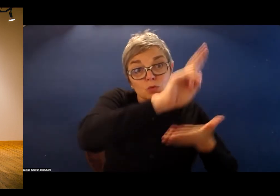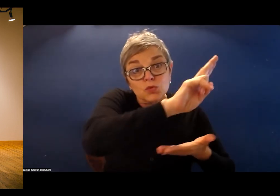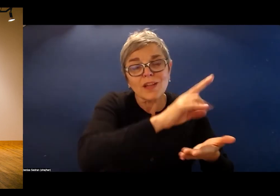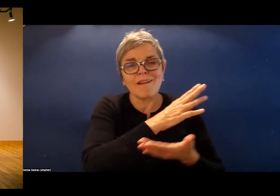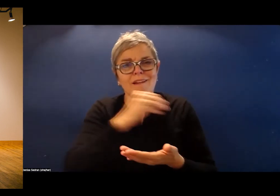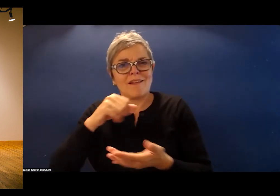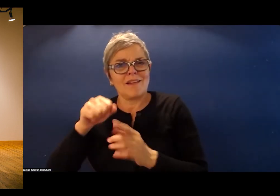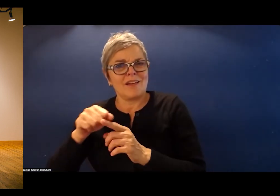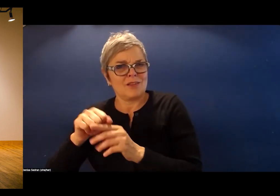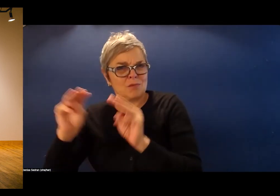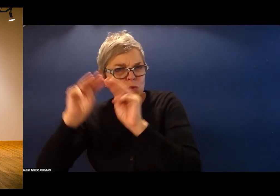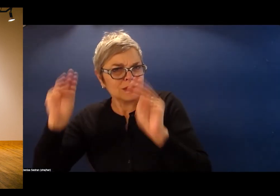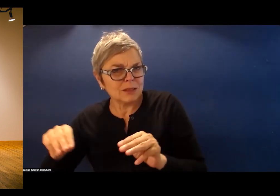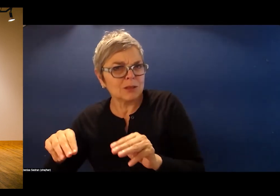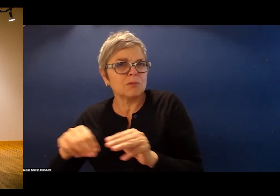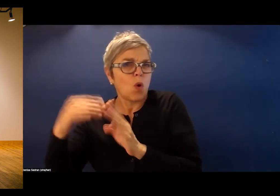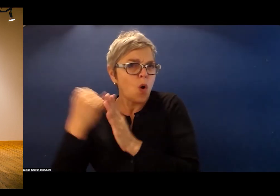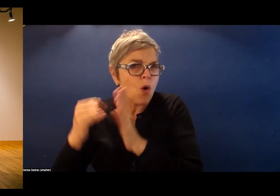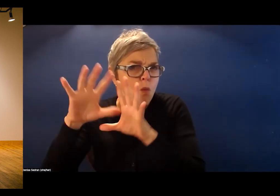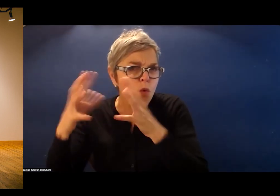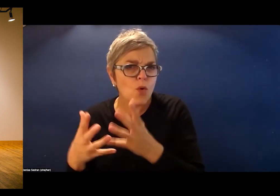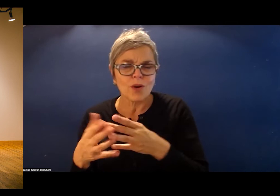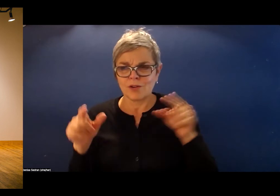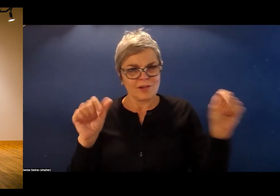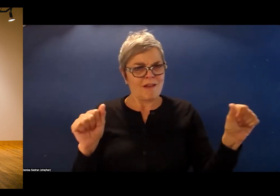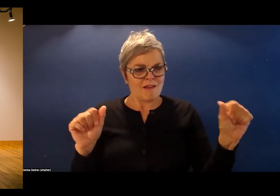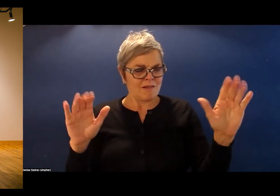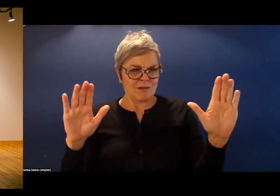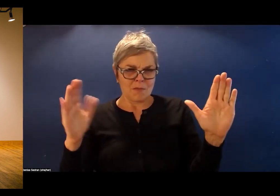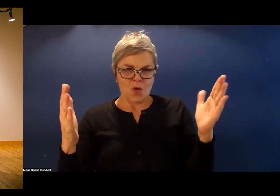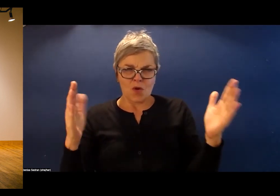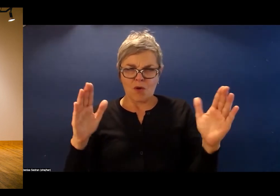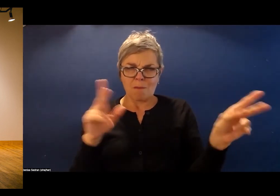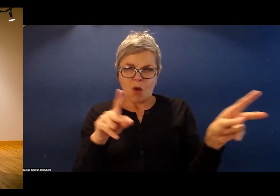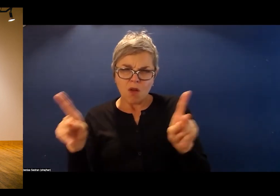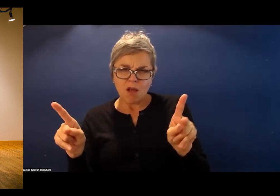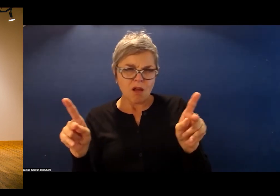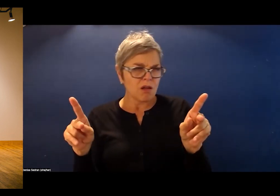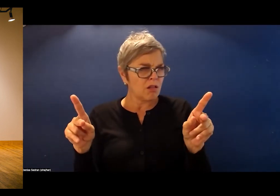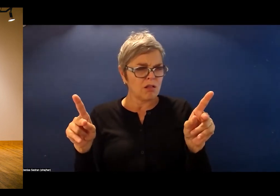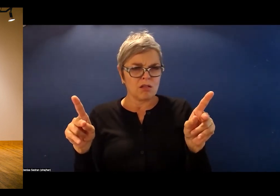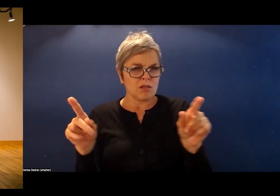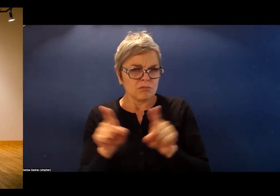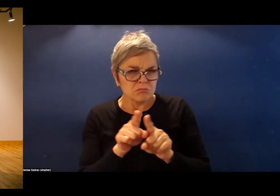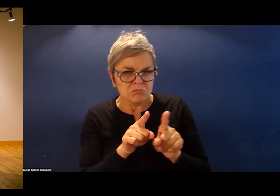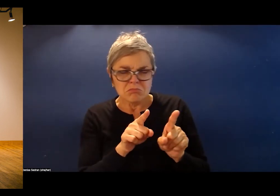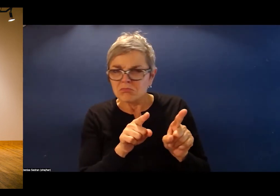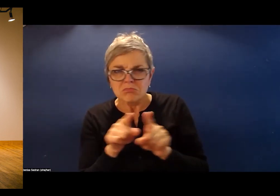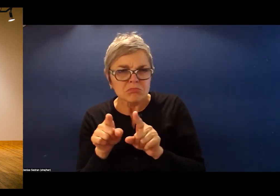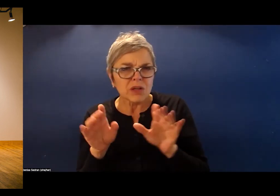for me in thinking through how people engage, how people learn, how people find enjoyment in art.